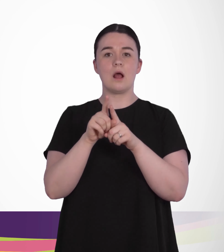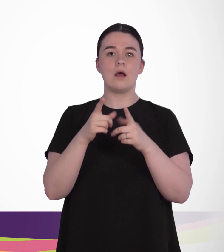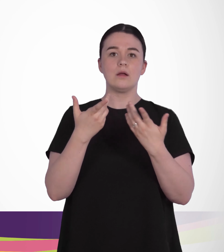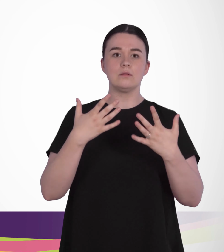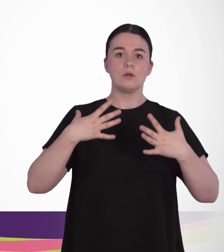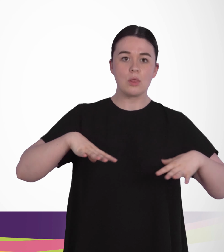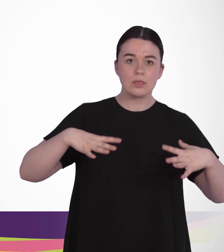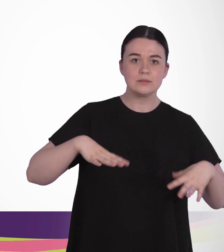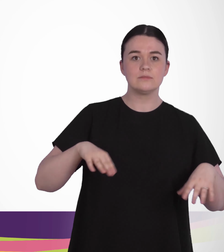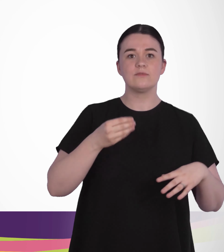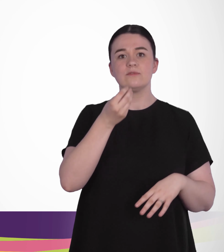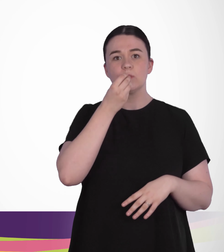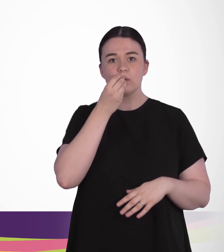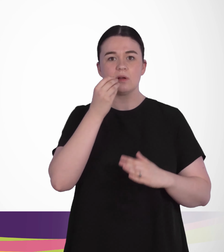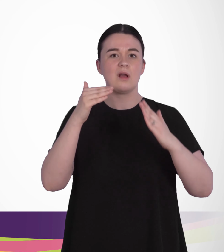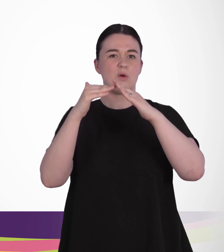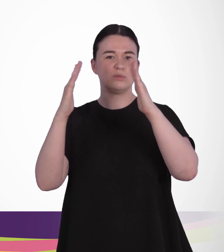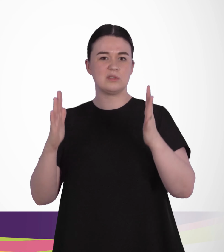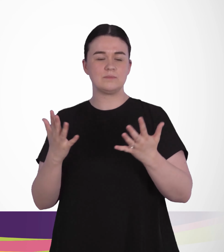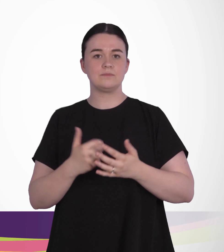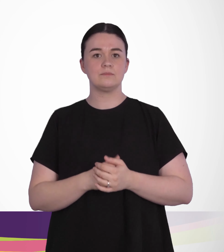like adequate food, housing, and clothing.